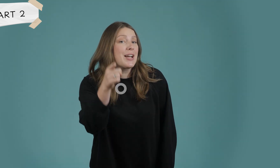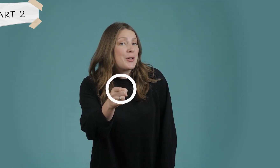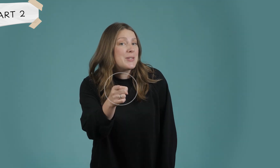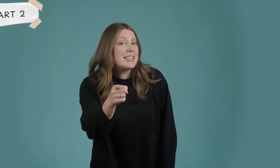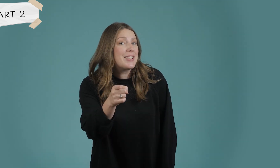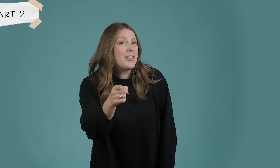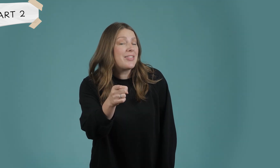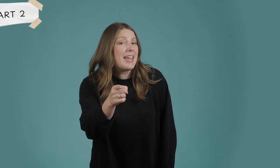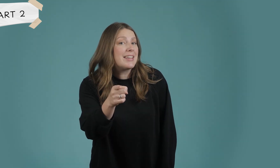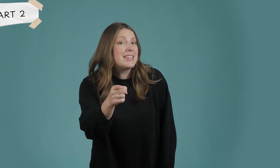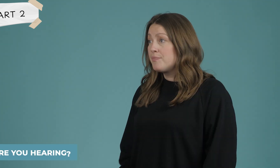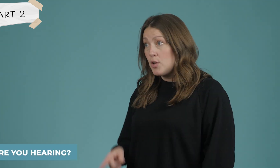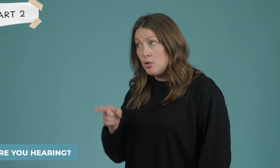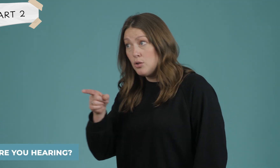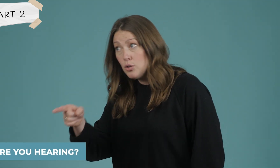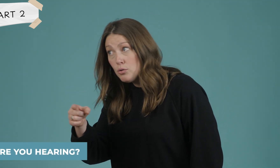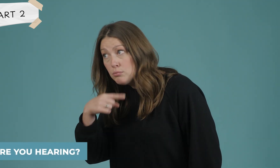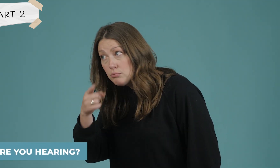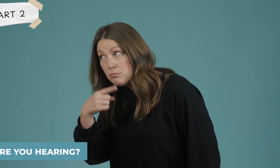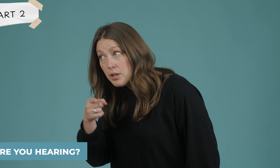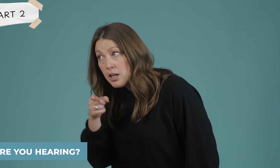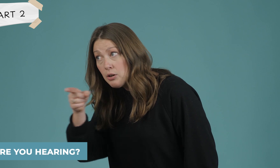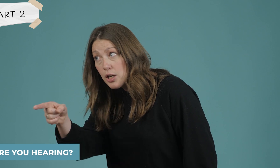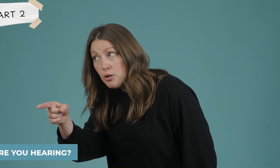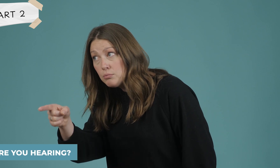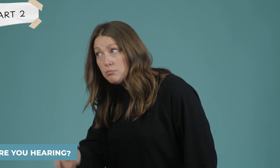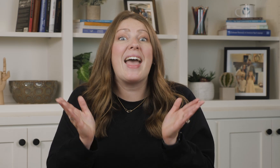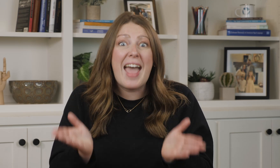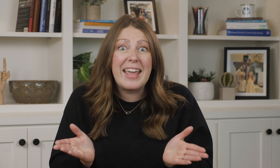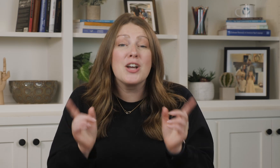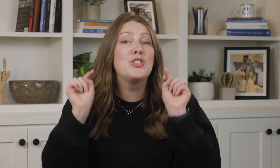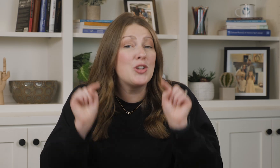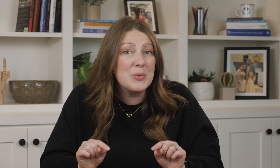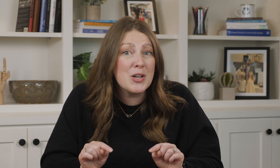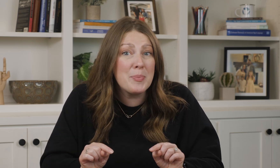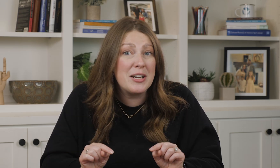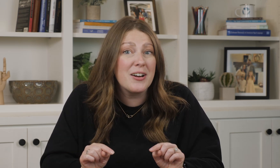into basic questions and responses to keep the conversation flowing. And hey, don't stop here.